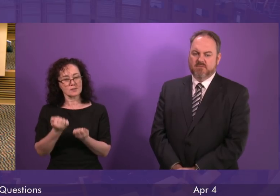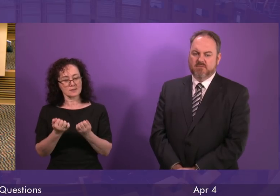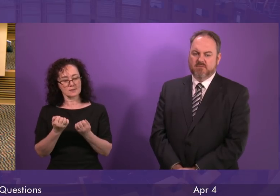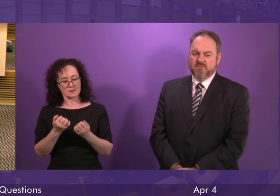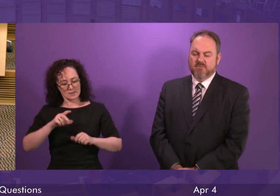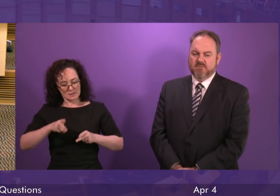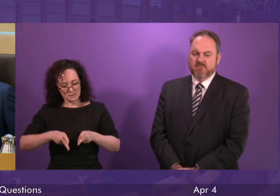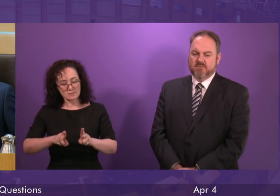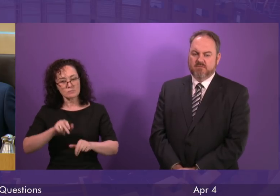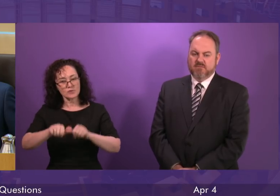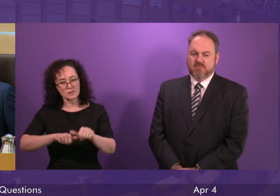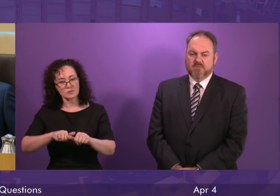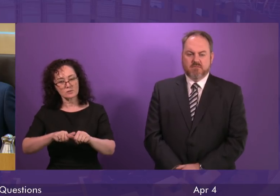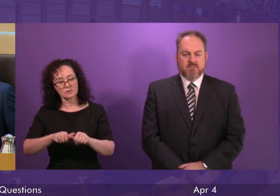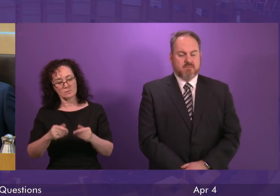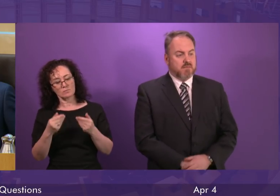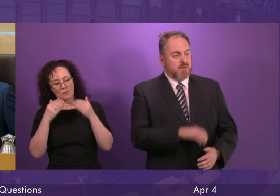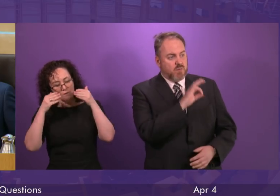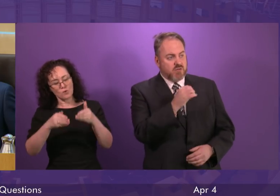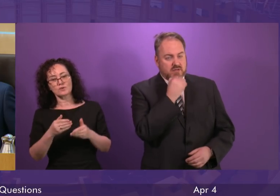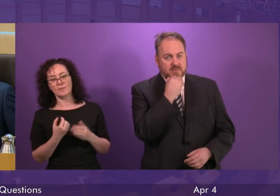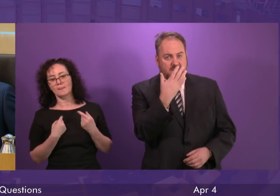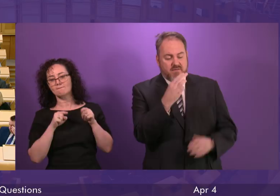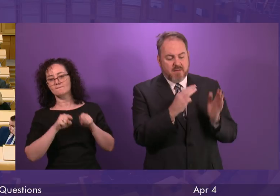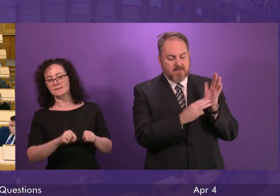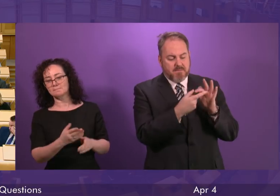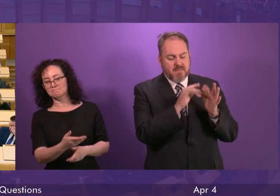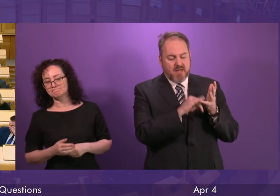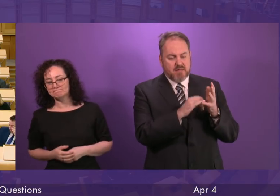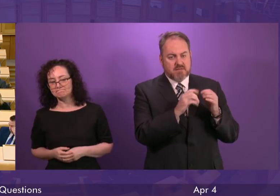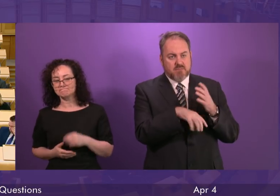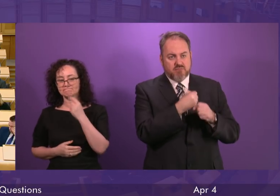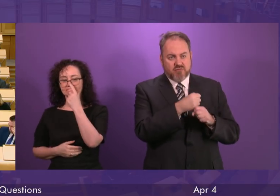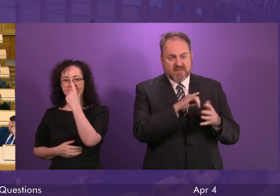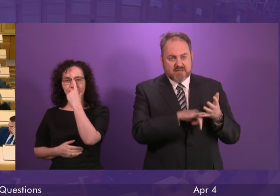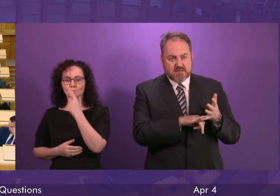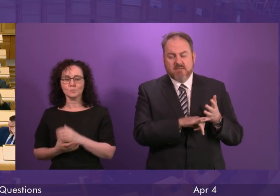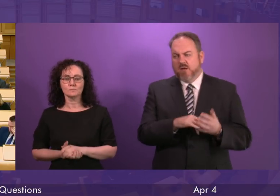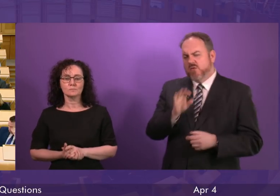very much at the heart of everything that we do in all aspects of the justice system. Miles Briggs (Lothian) (Con): To ask the First Minister whether she will